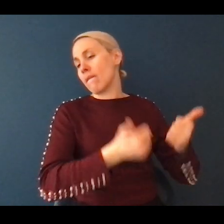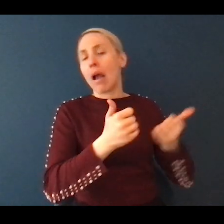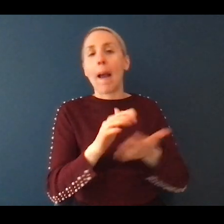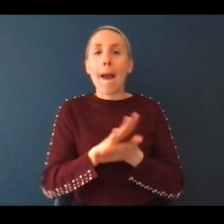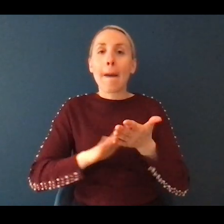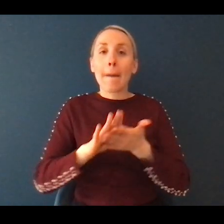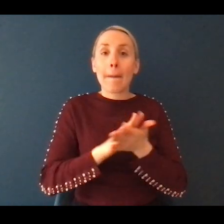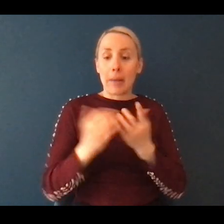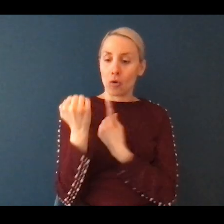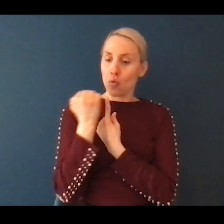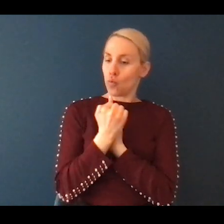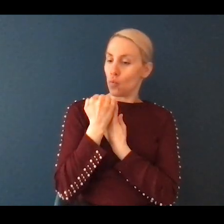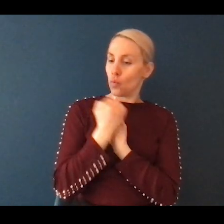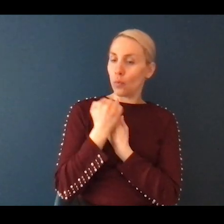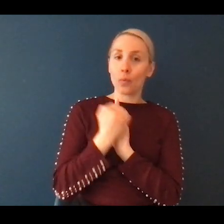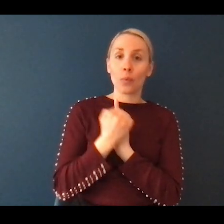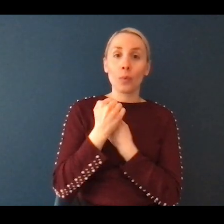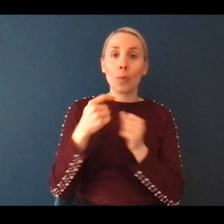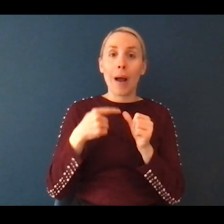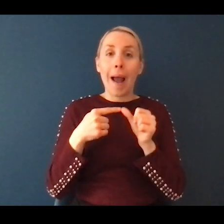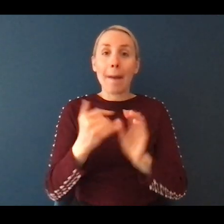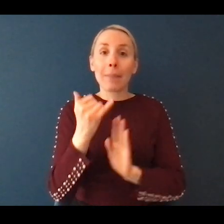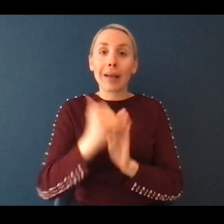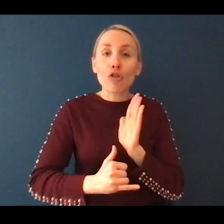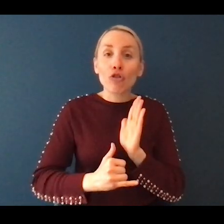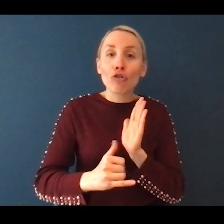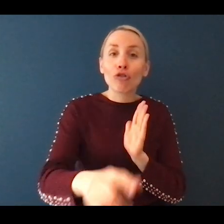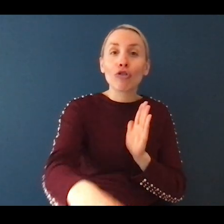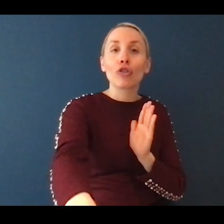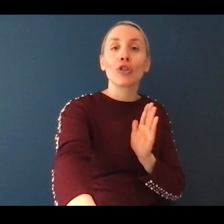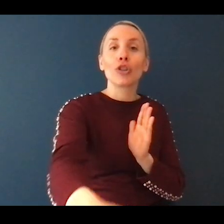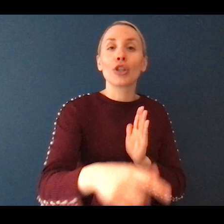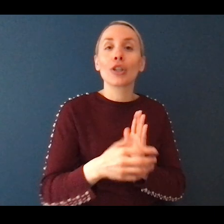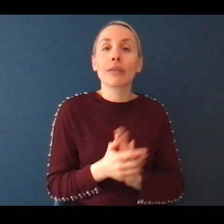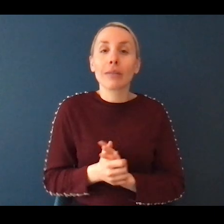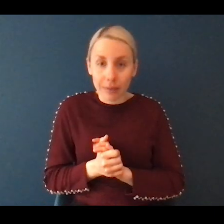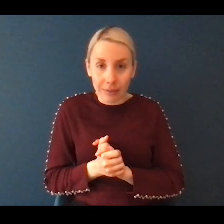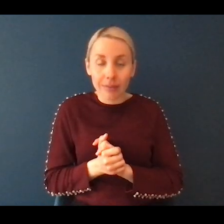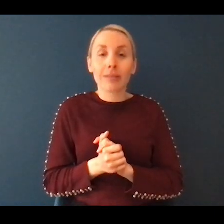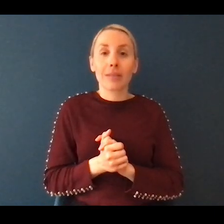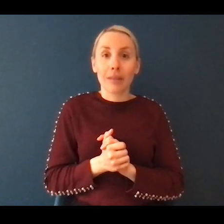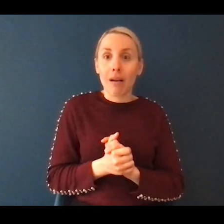and to really understand how I have to you know explain myself and justify it in a clear